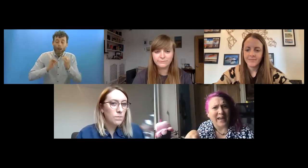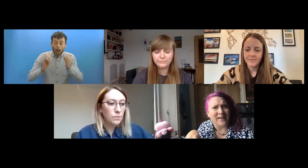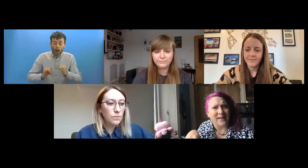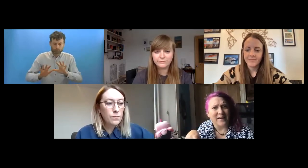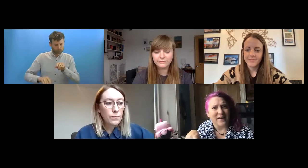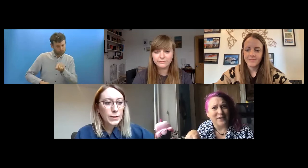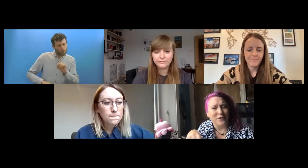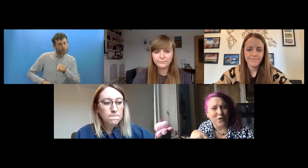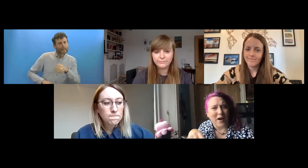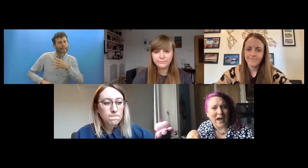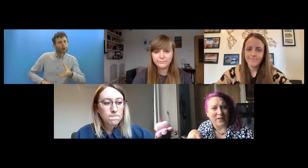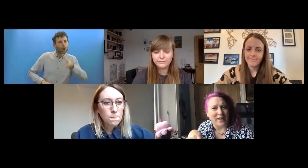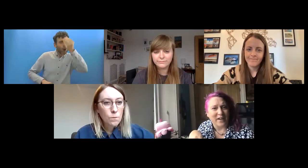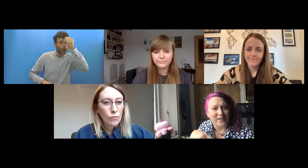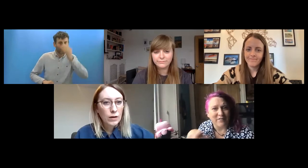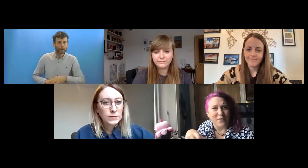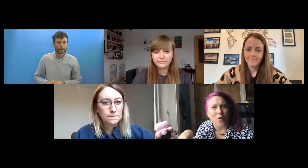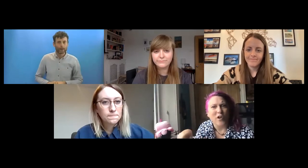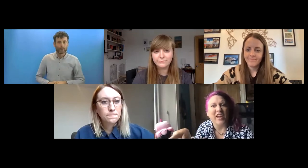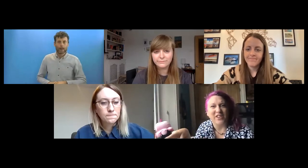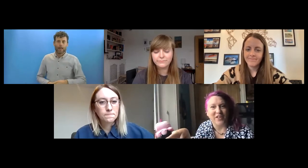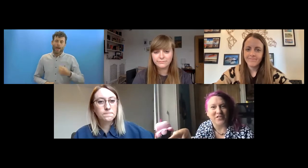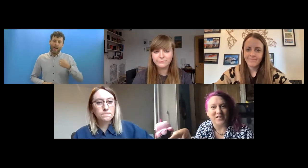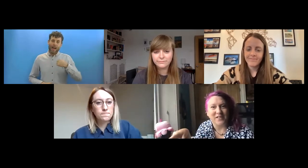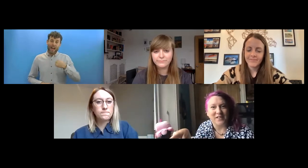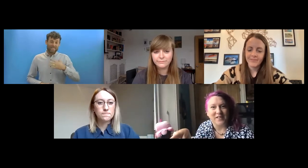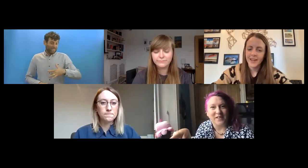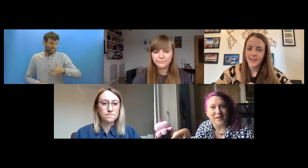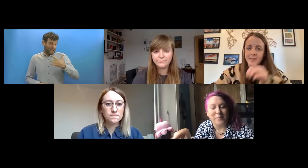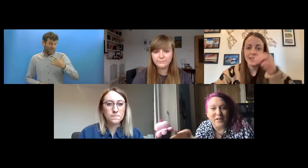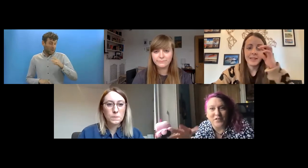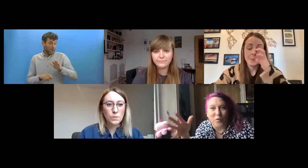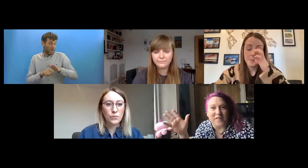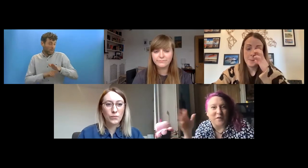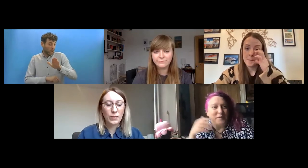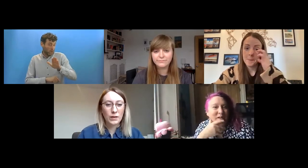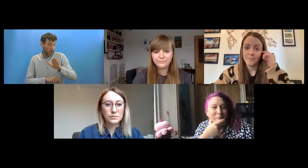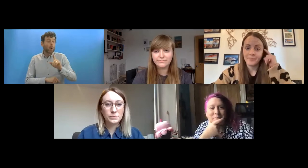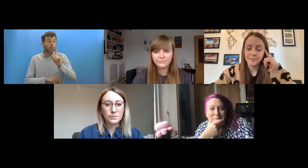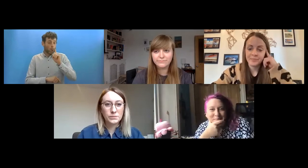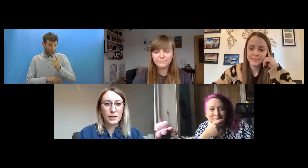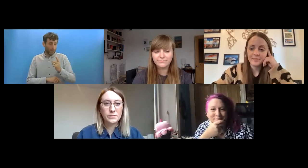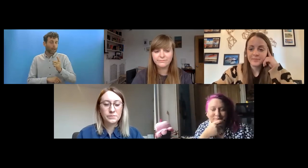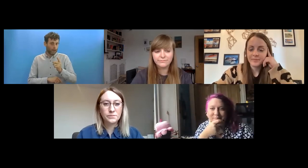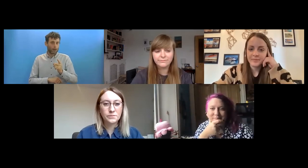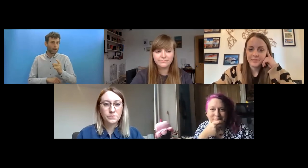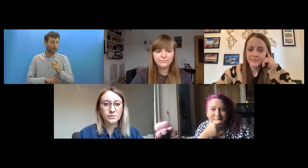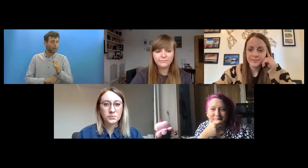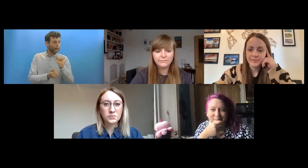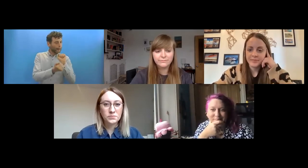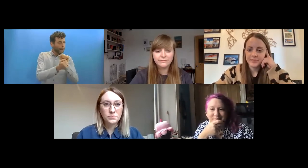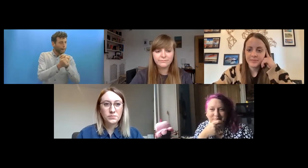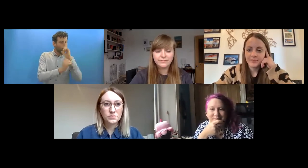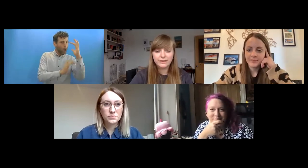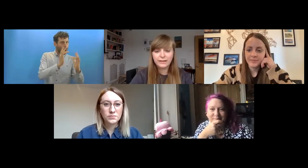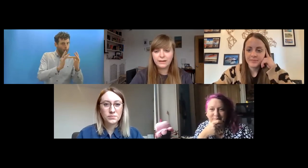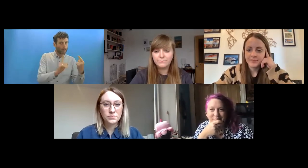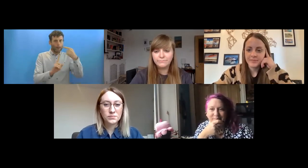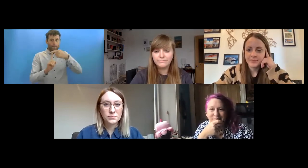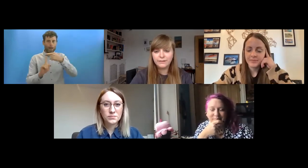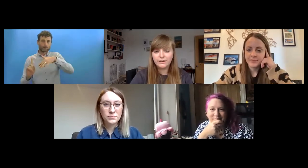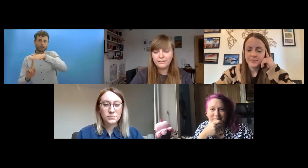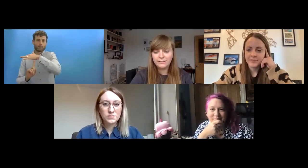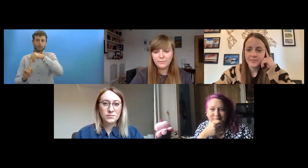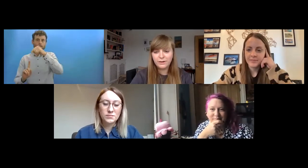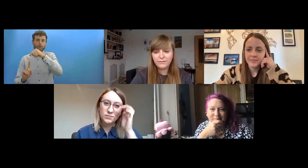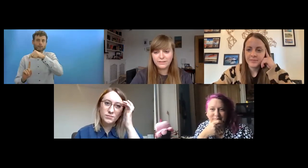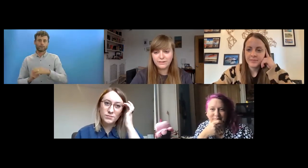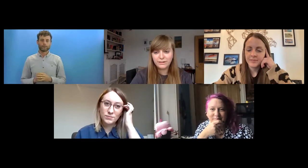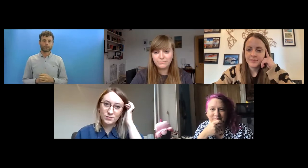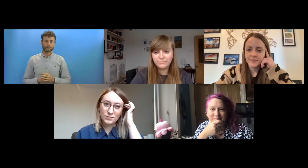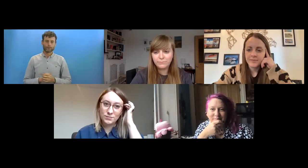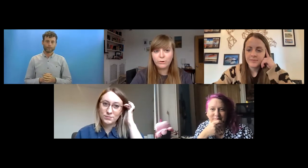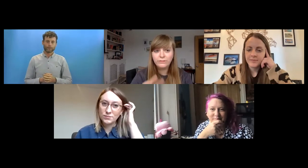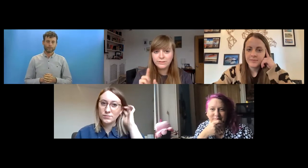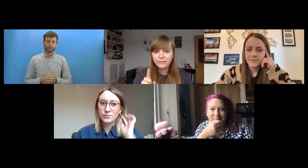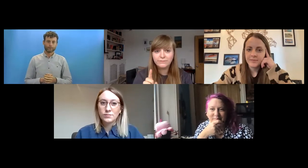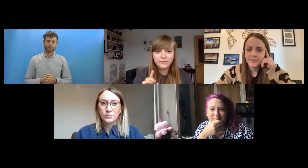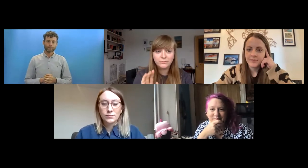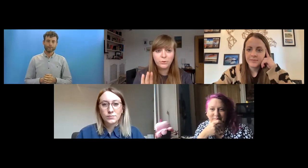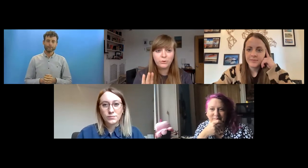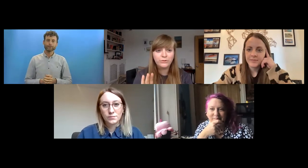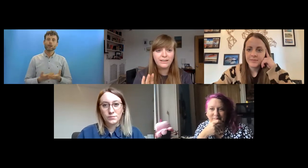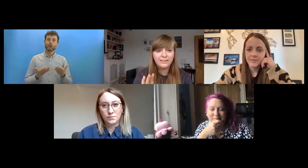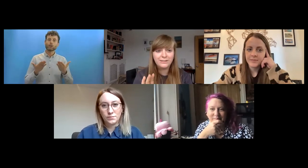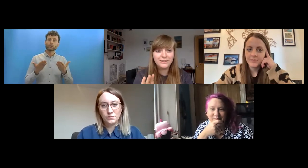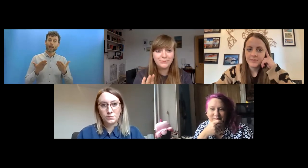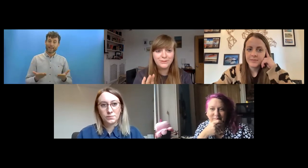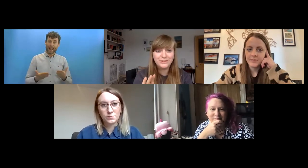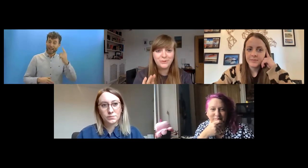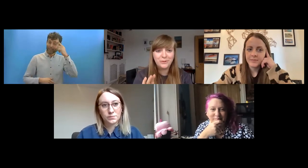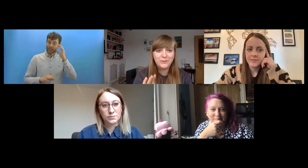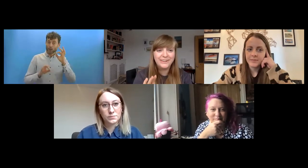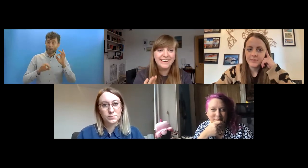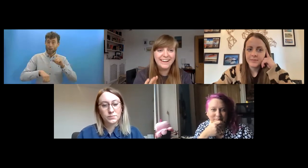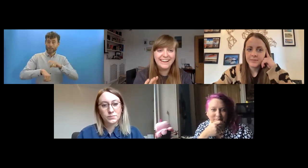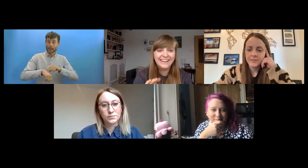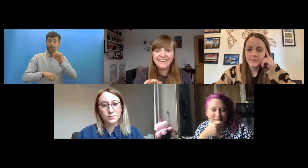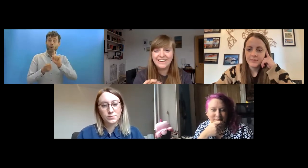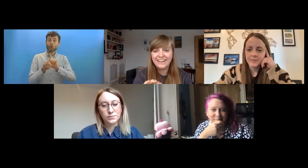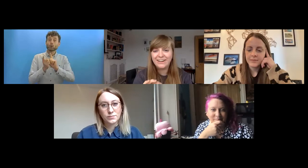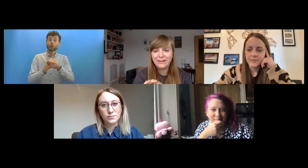with that is the fact that along the way, we will make mistakes and that's OK. We'll learn from them. I don't think we'll ever go back to not having a degree of onlineness.